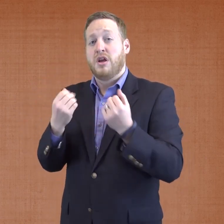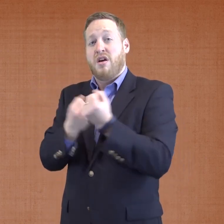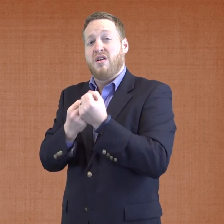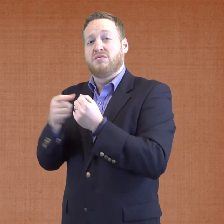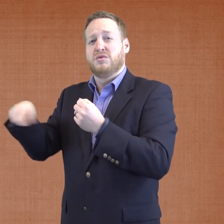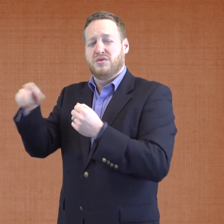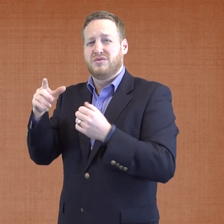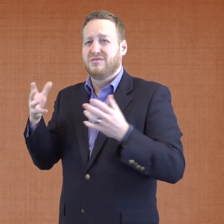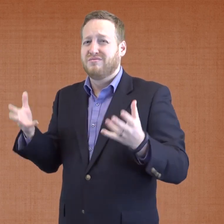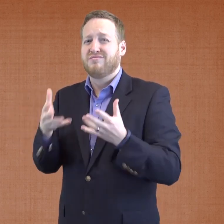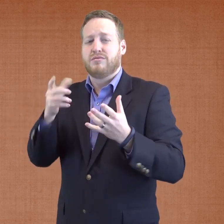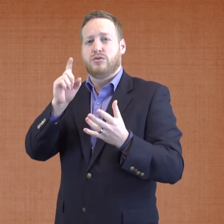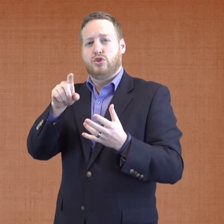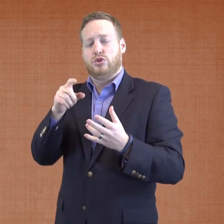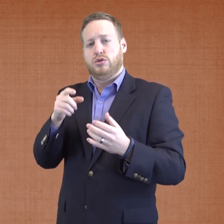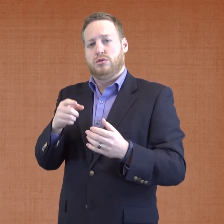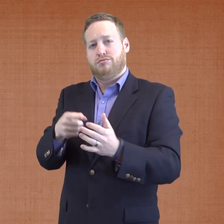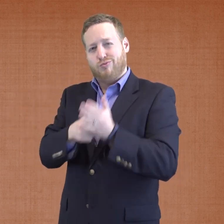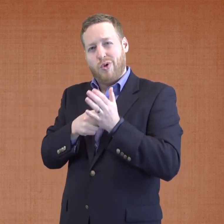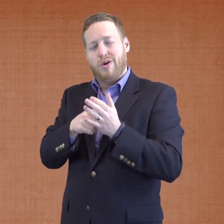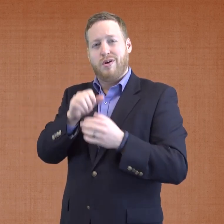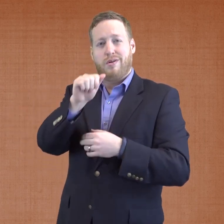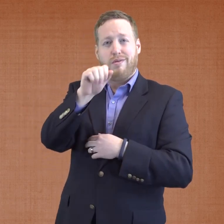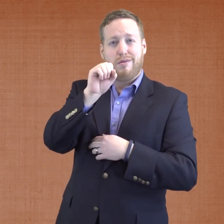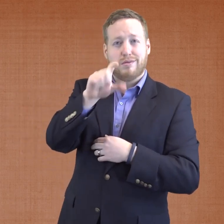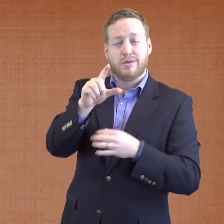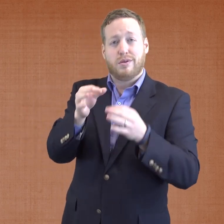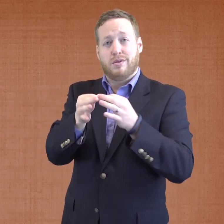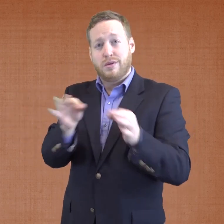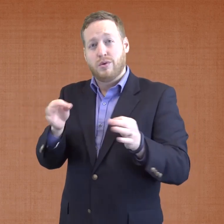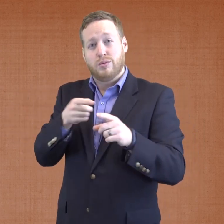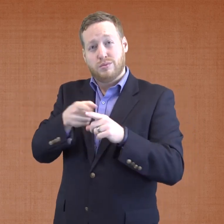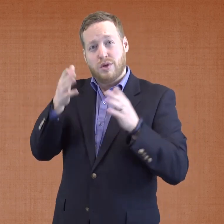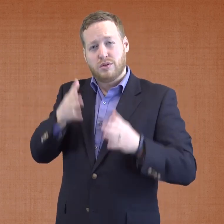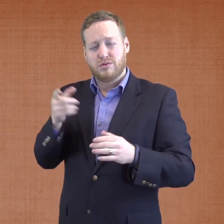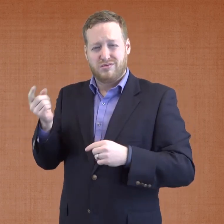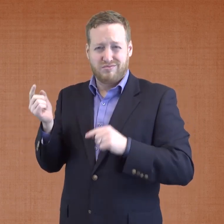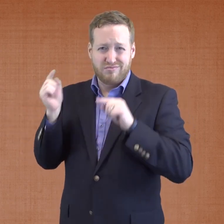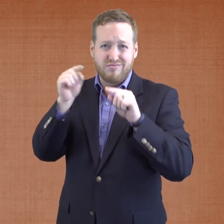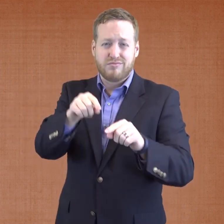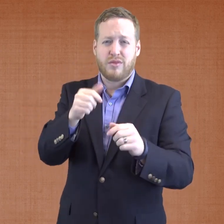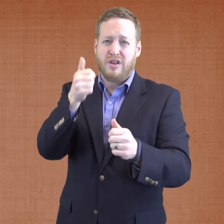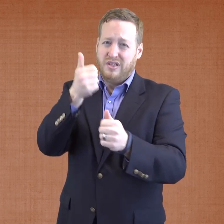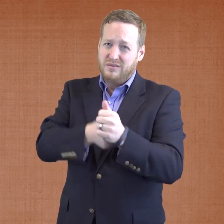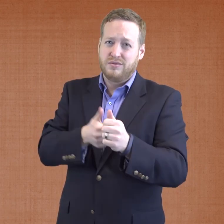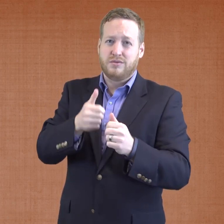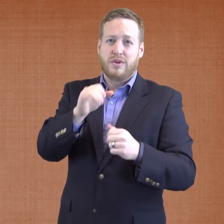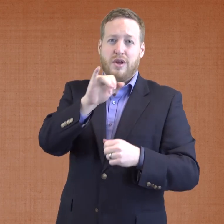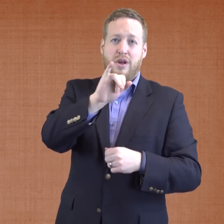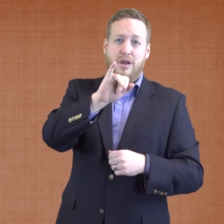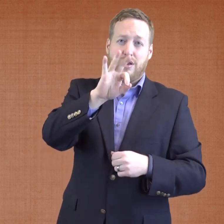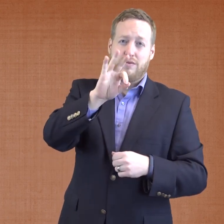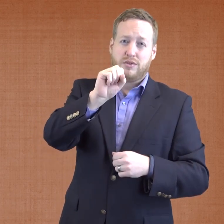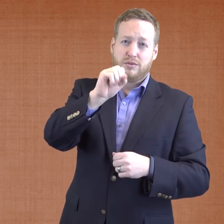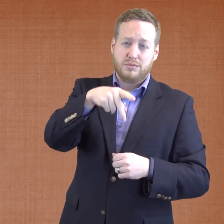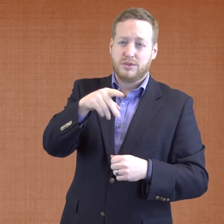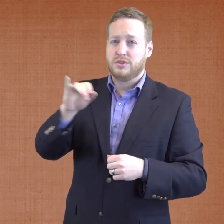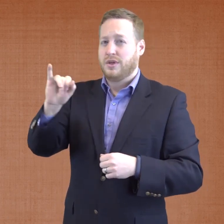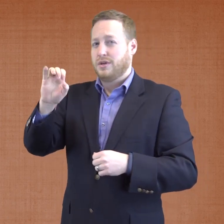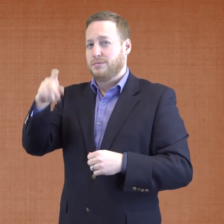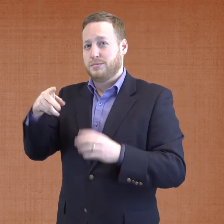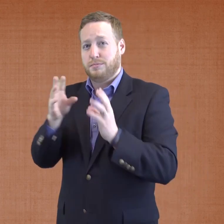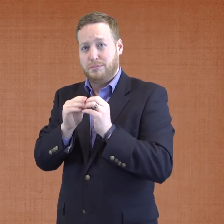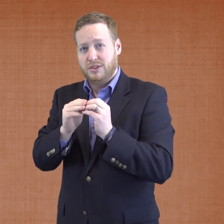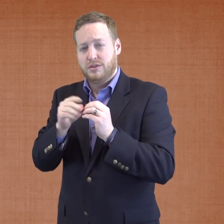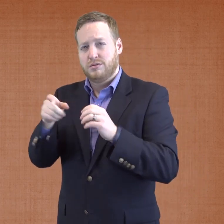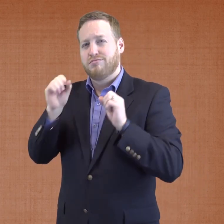Many advocates promote requiring an ASL language specialist at every IFSP and IEP meeting so they can